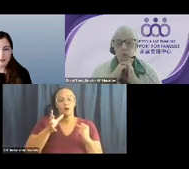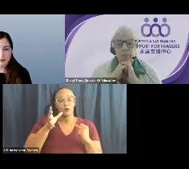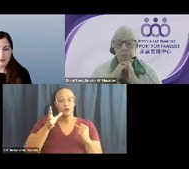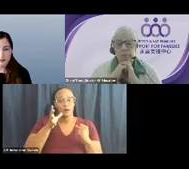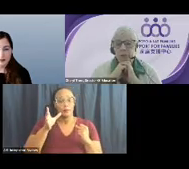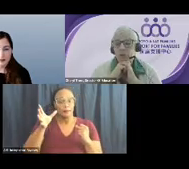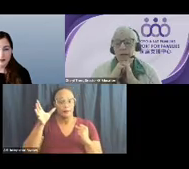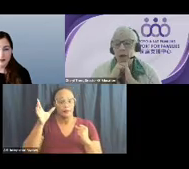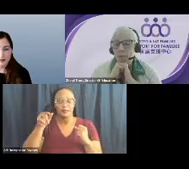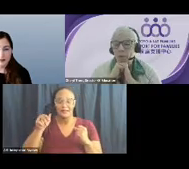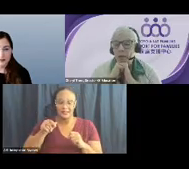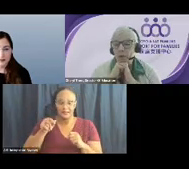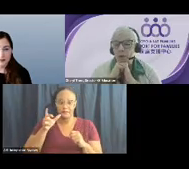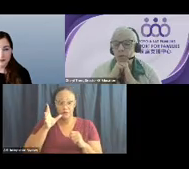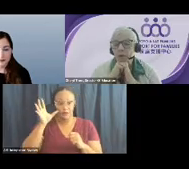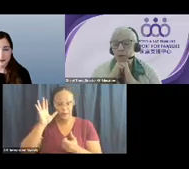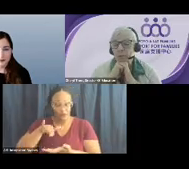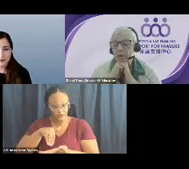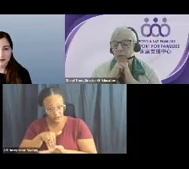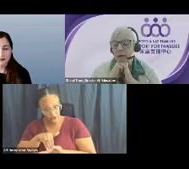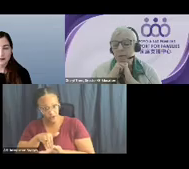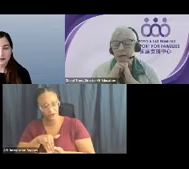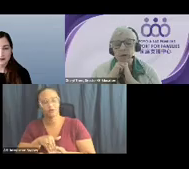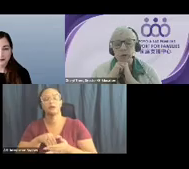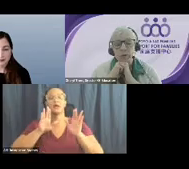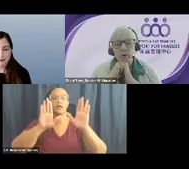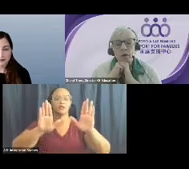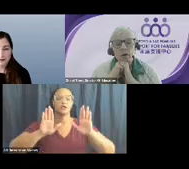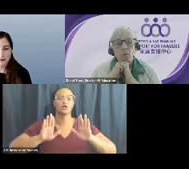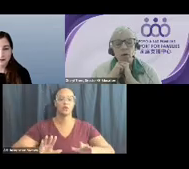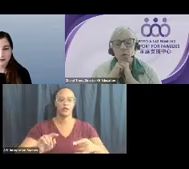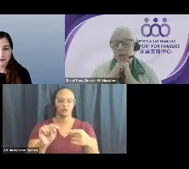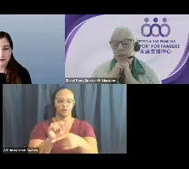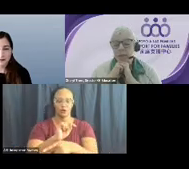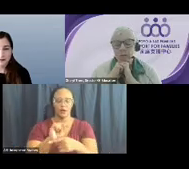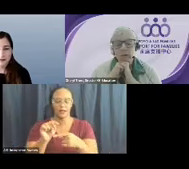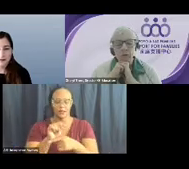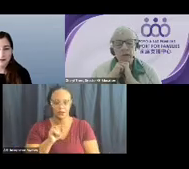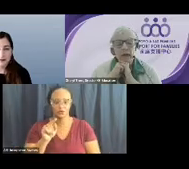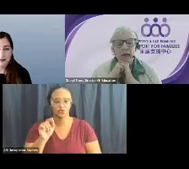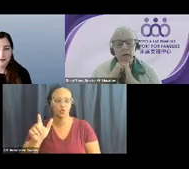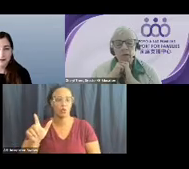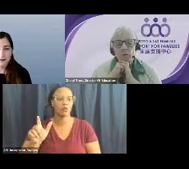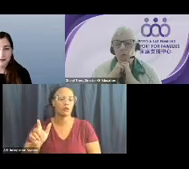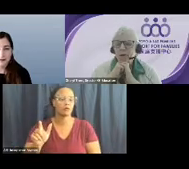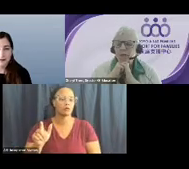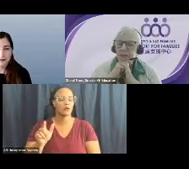training tool. It's a great onboarding tool. Um, it's a great way to work with teams to look at